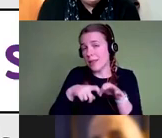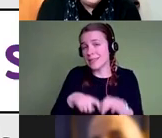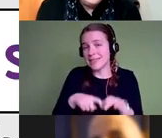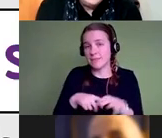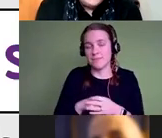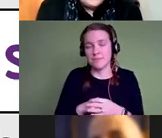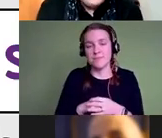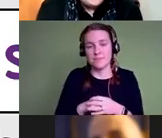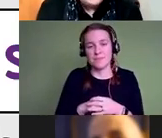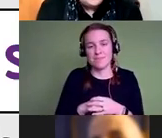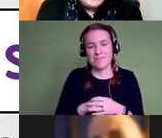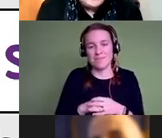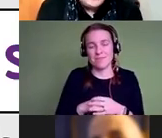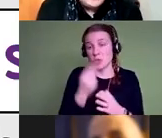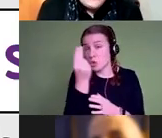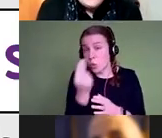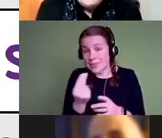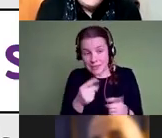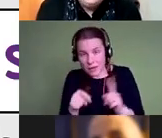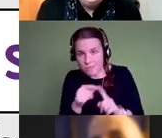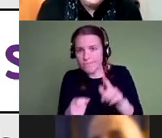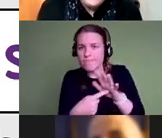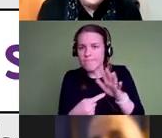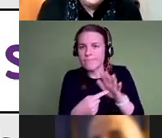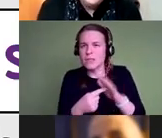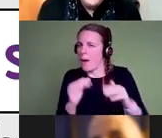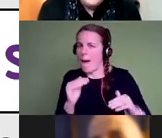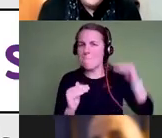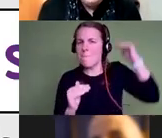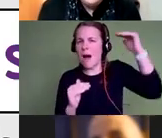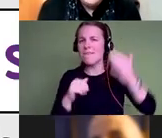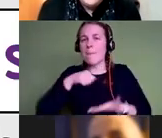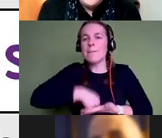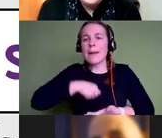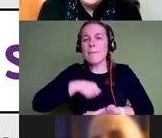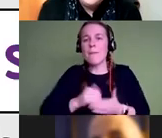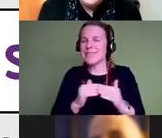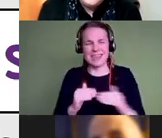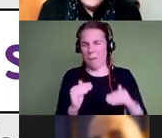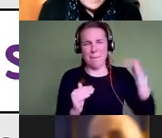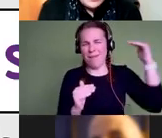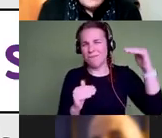, everyone is different. Number two, ease of use. No undue effort, discomfort or loss of dignity should be